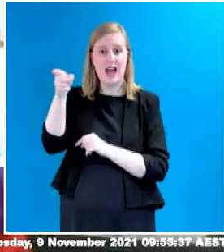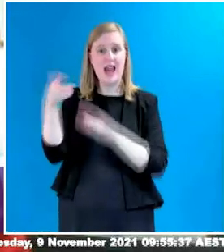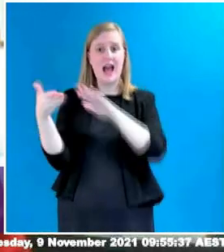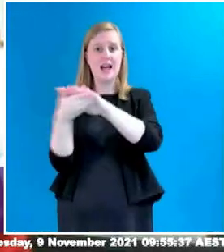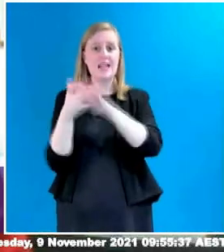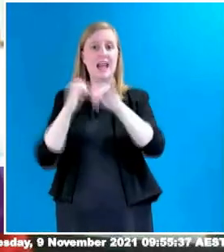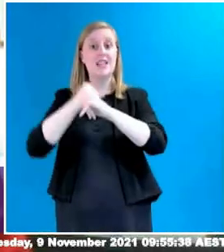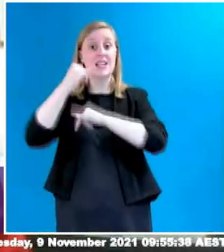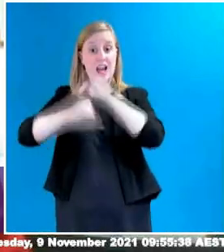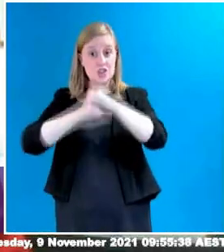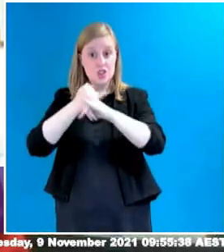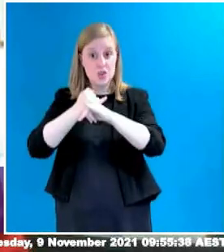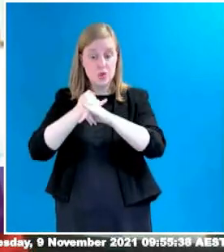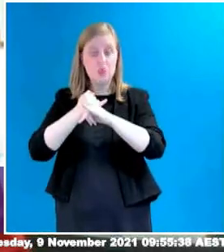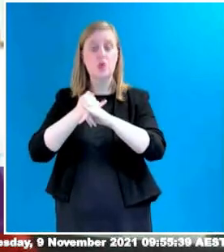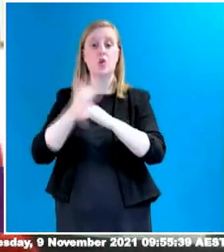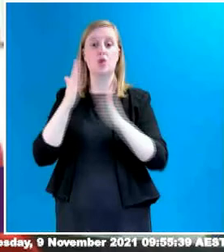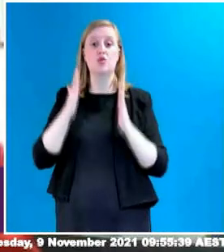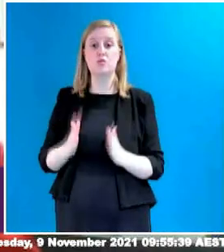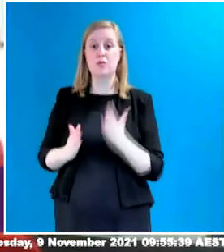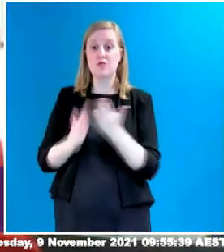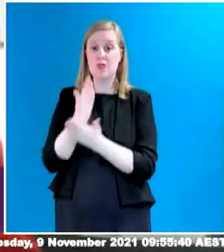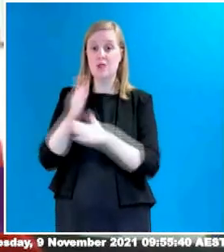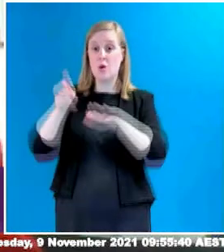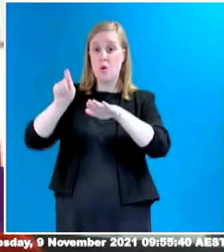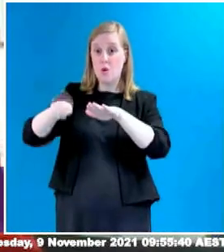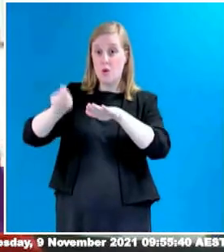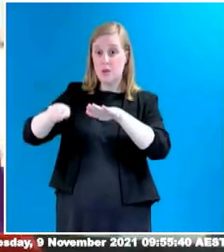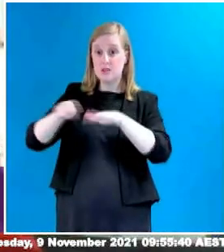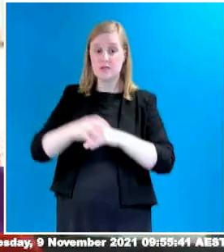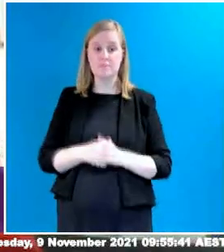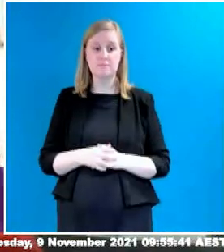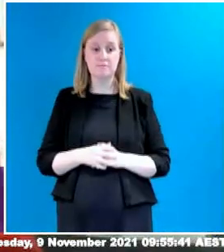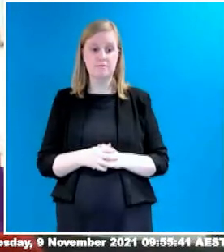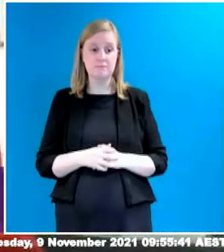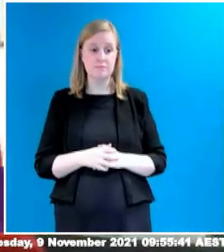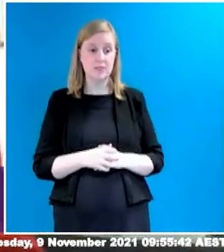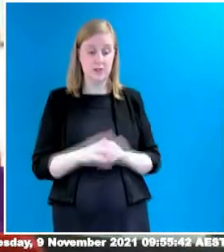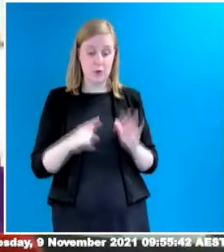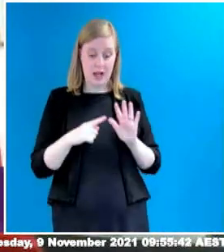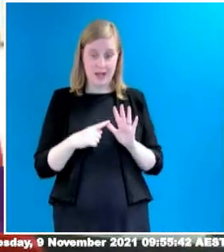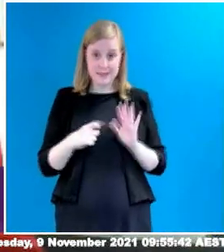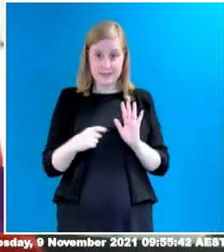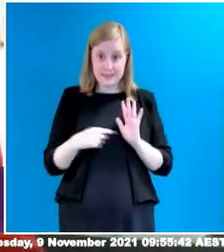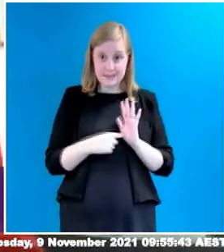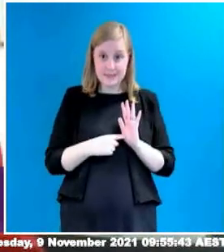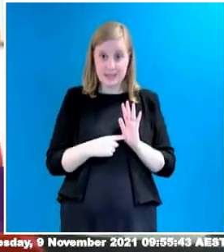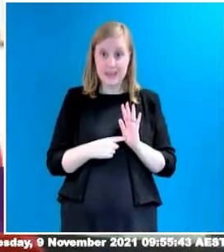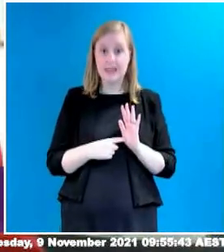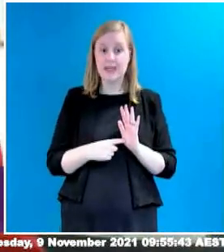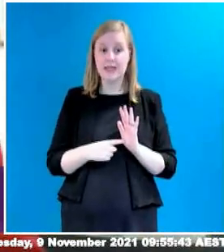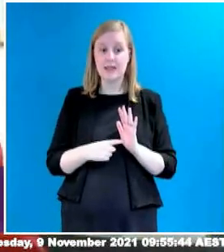At the local level, that is translated by having obligations in each arm of the Westminster system.